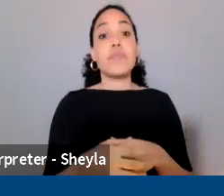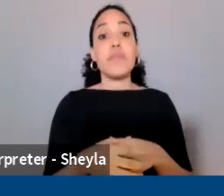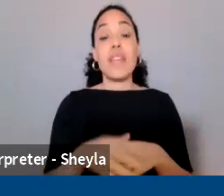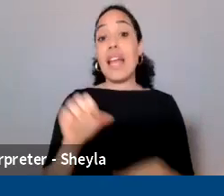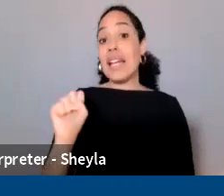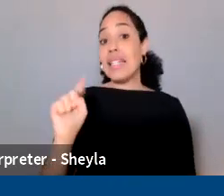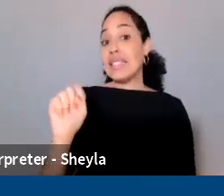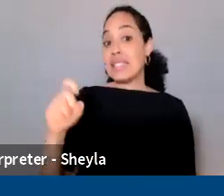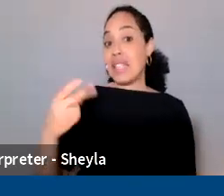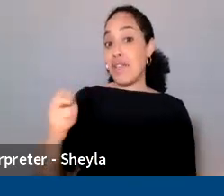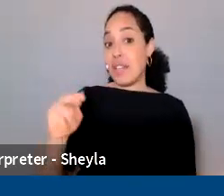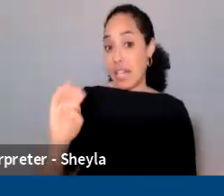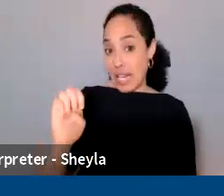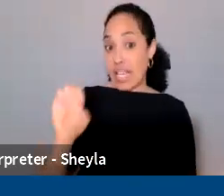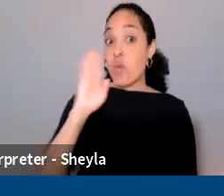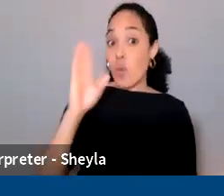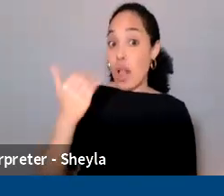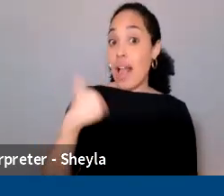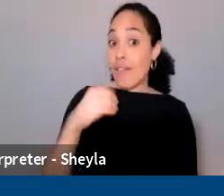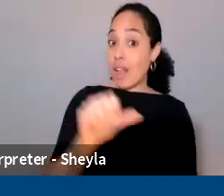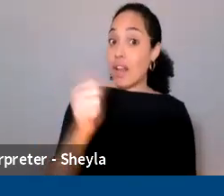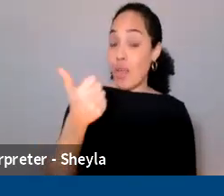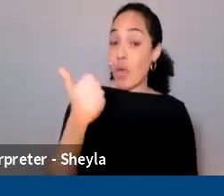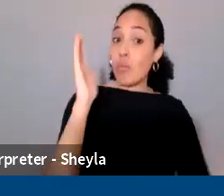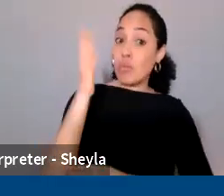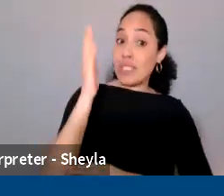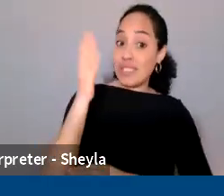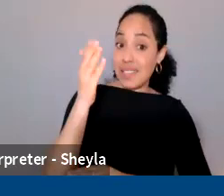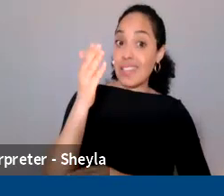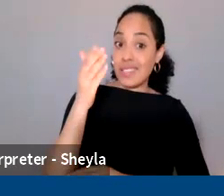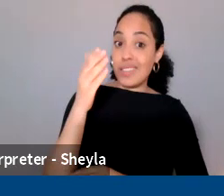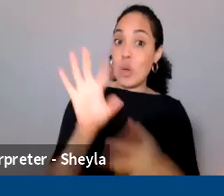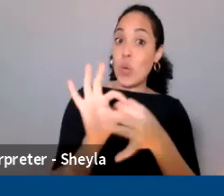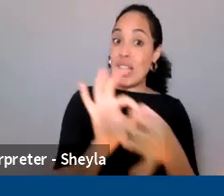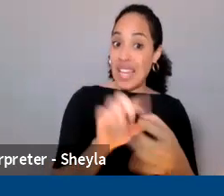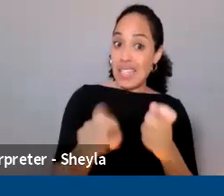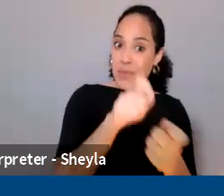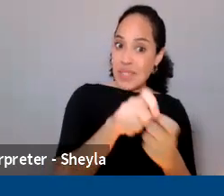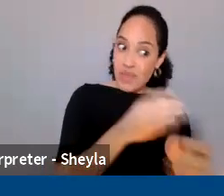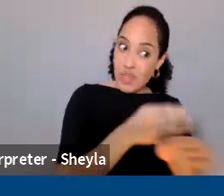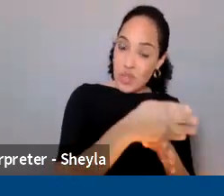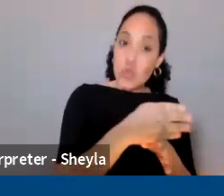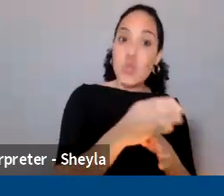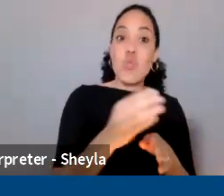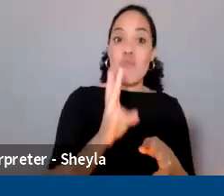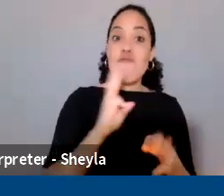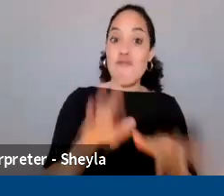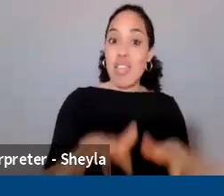another rendition of our Flood After Fire um presentation that we did on Monday we